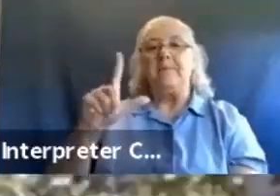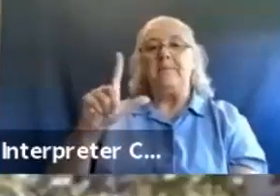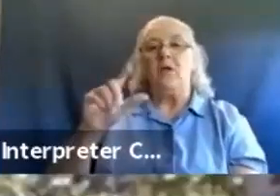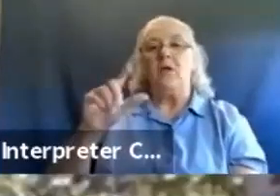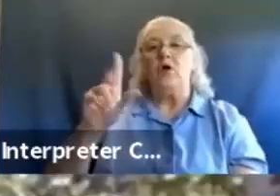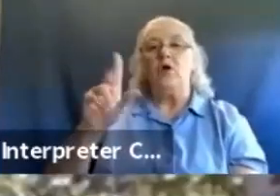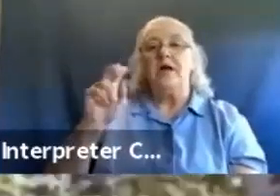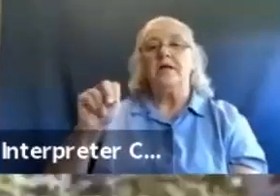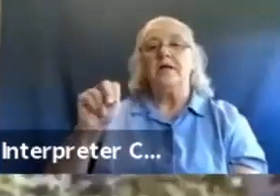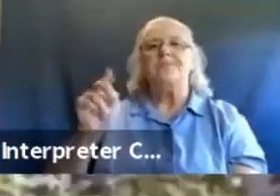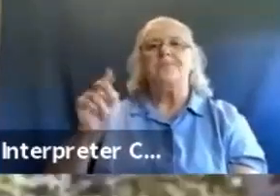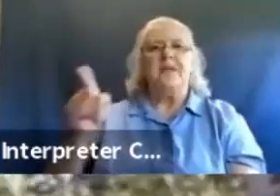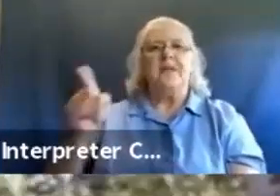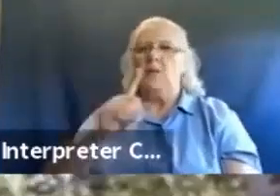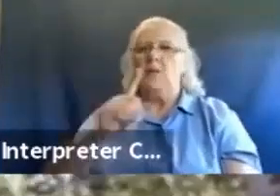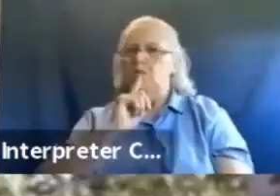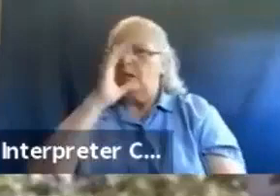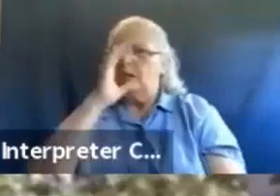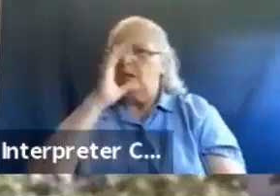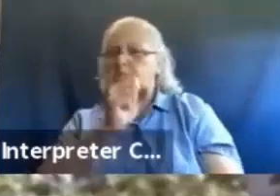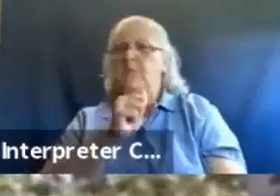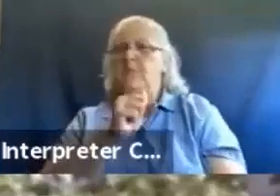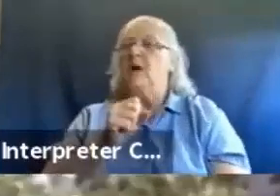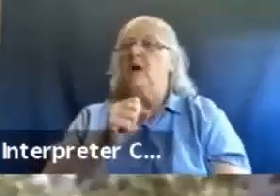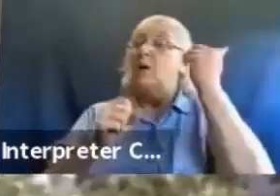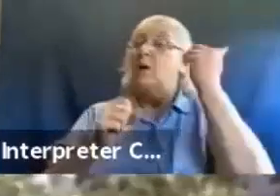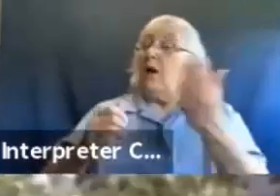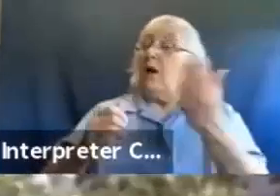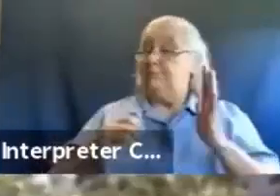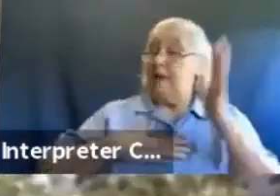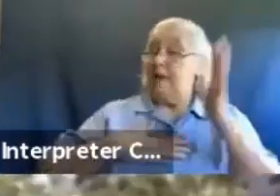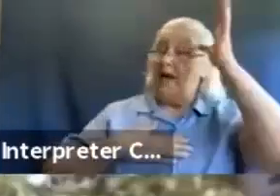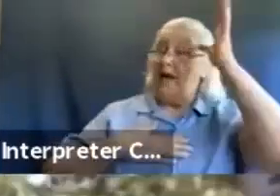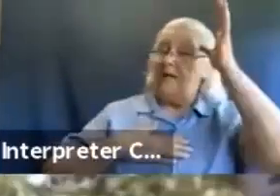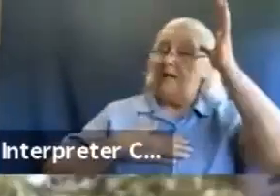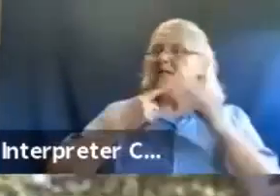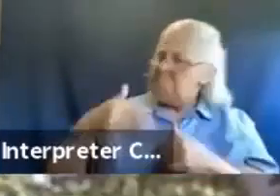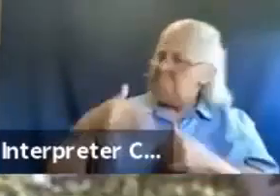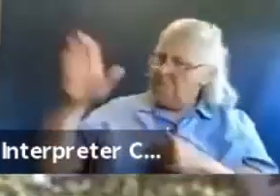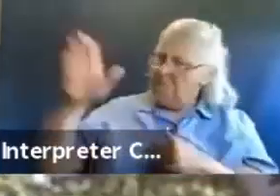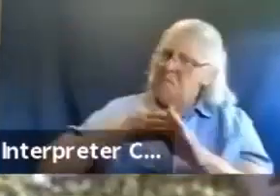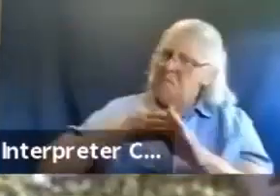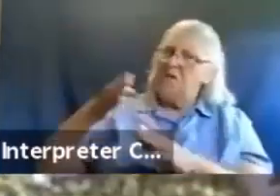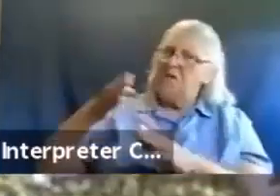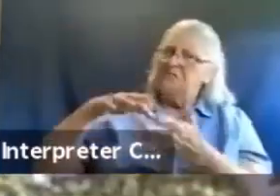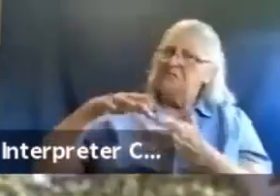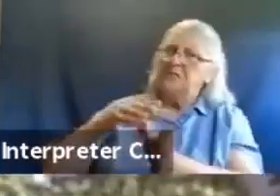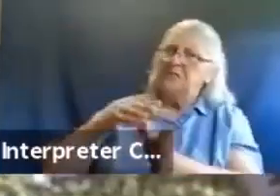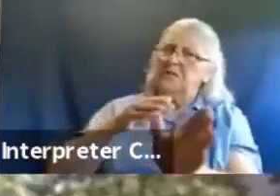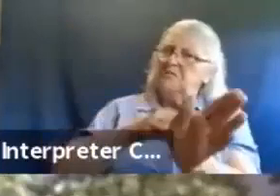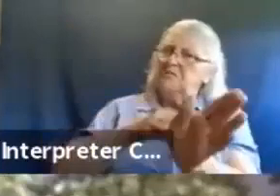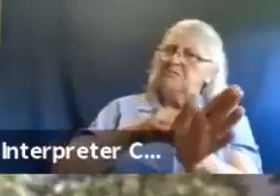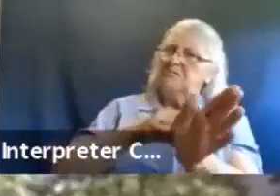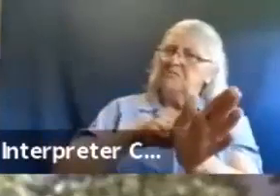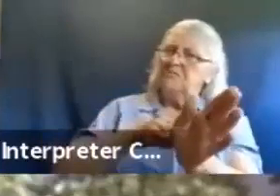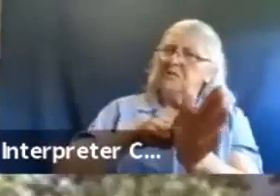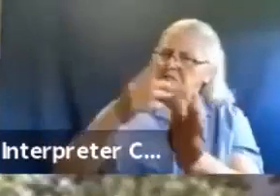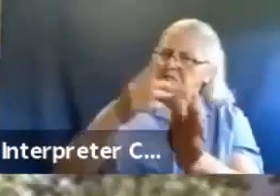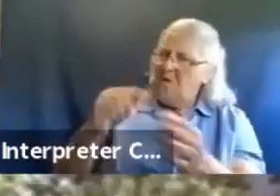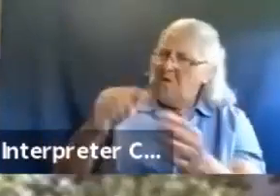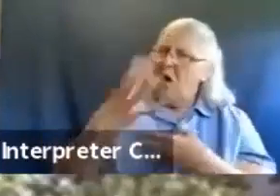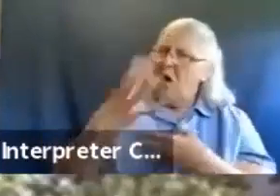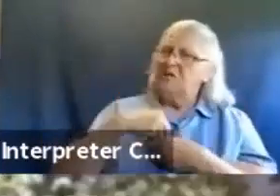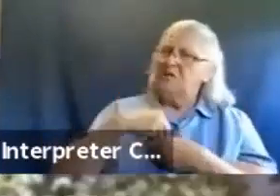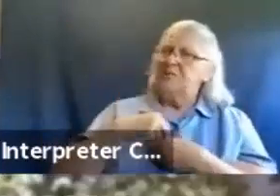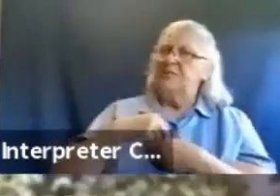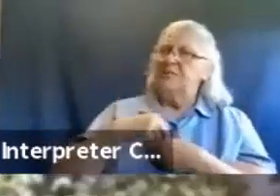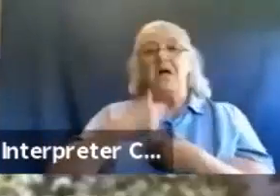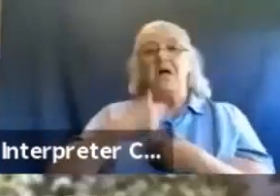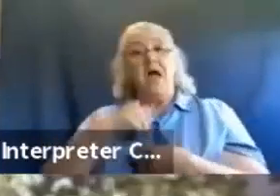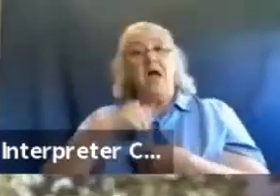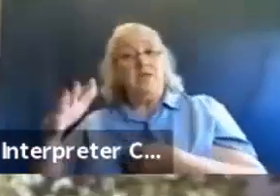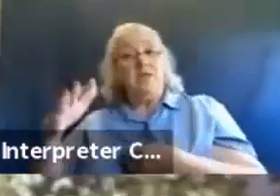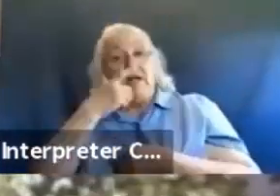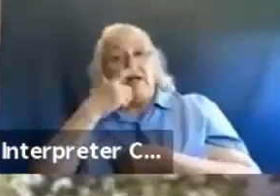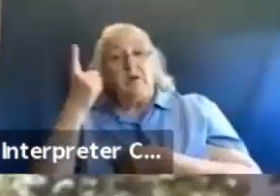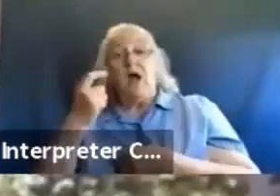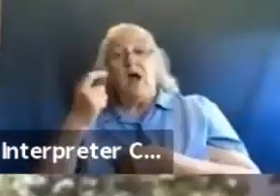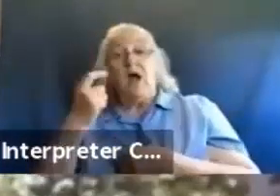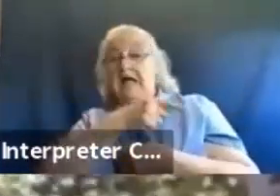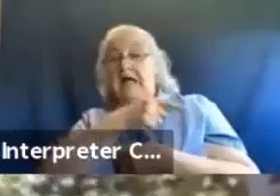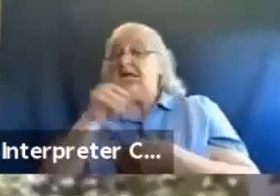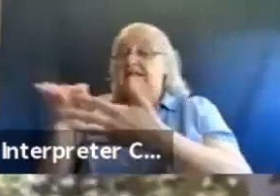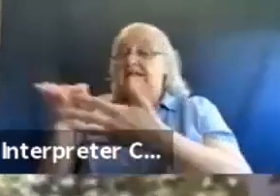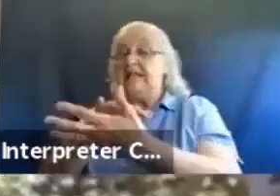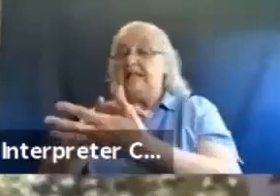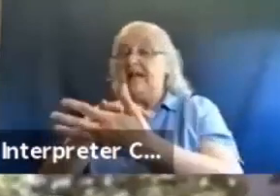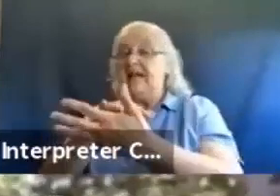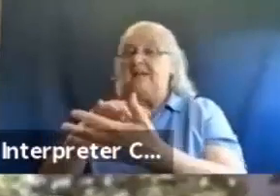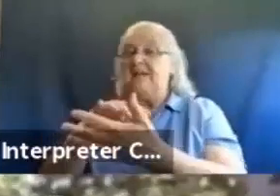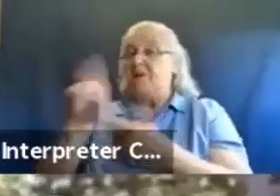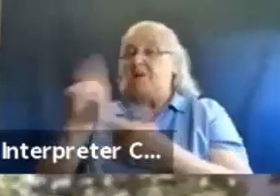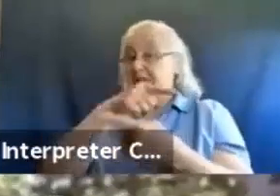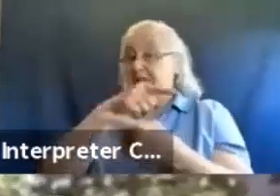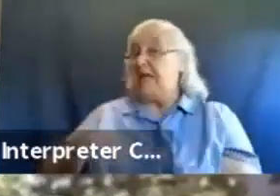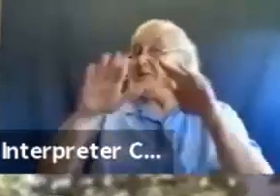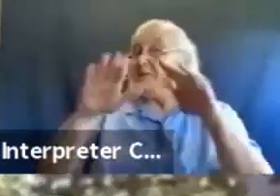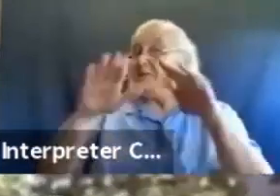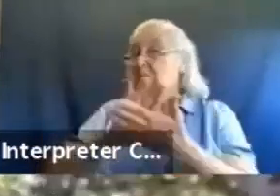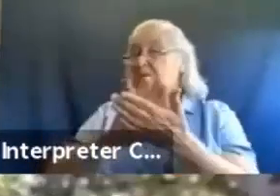What is her name? >> 11:54:10 Ginger. That one's 11:54:13 Ginger. I have 11:54:15 three cats and two dogs. 11:54:17 Big pet person. >> I have 11:54:20 one. >> Cat? >> Yeah.